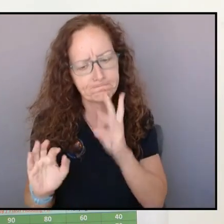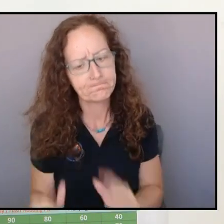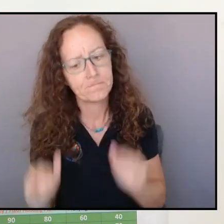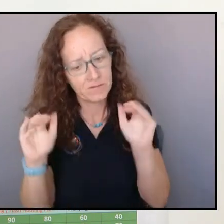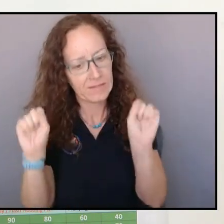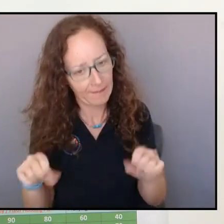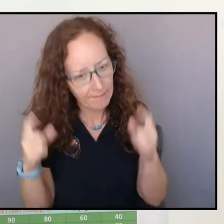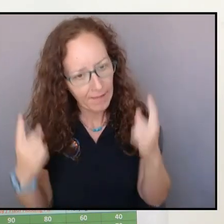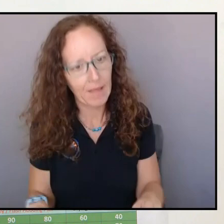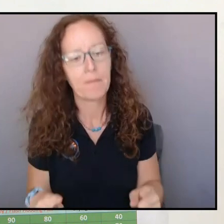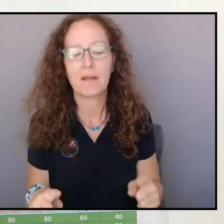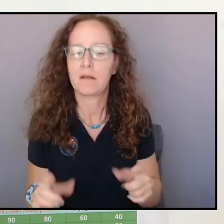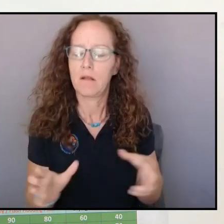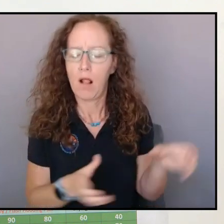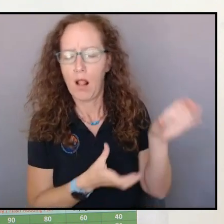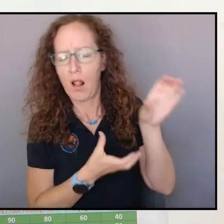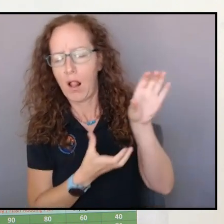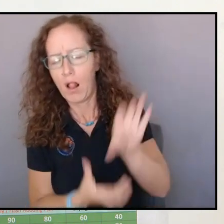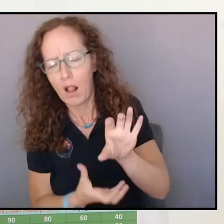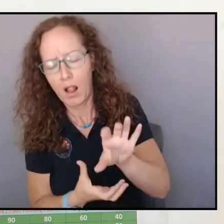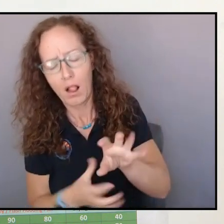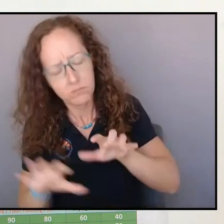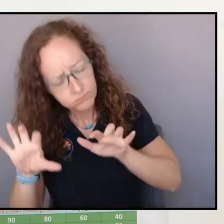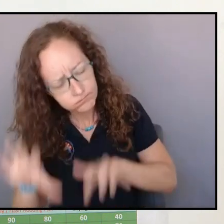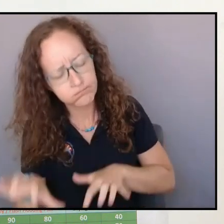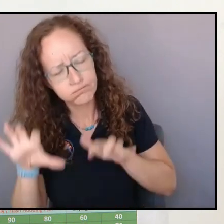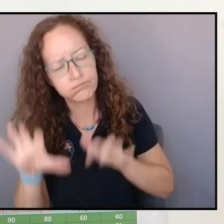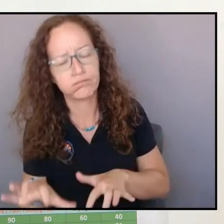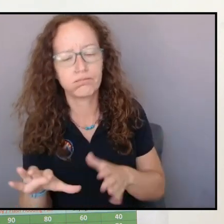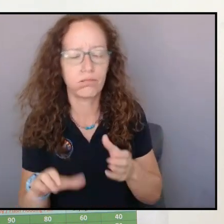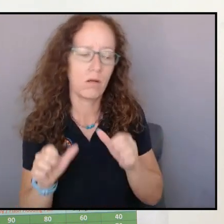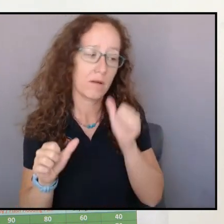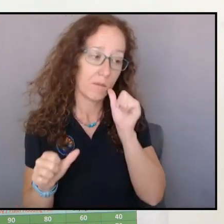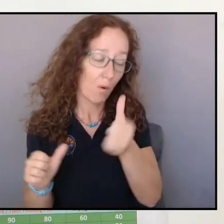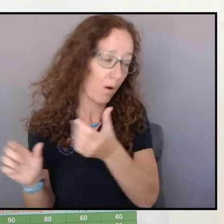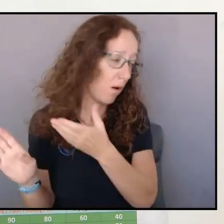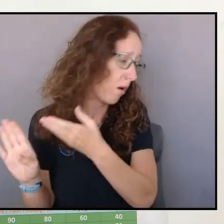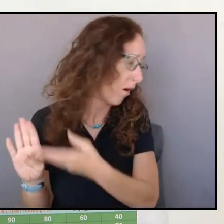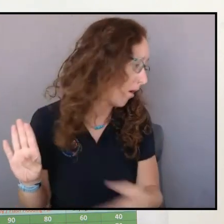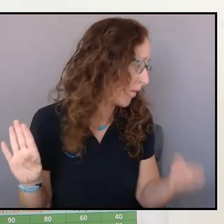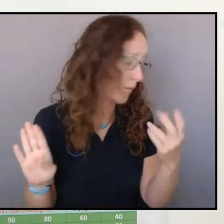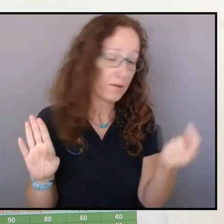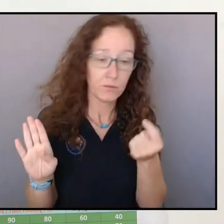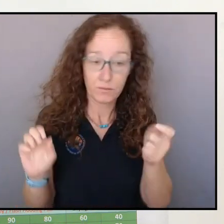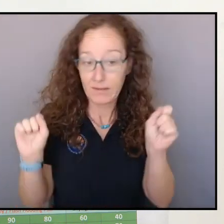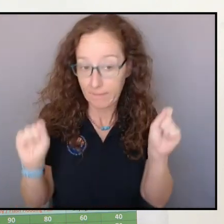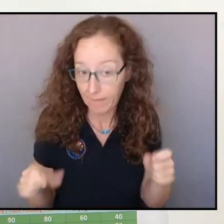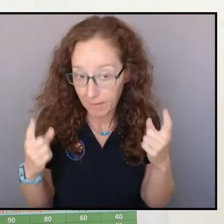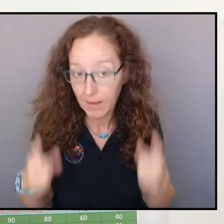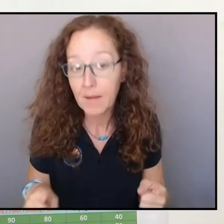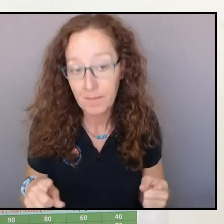really tomorrow all the way into Tuesday. Um so, something that is definitely kind of going to be watching. This cold